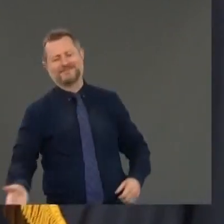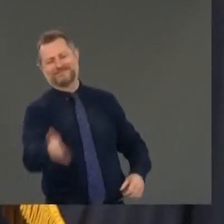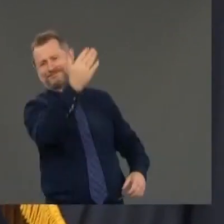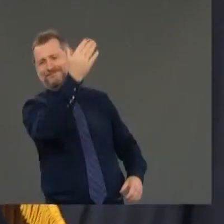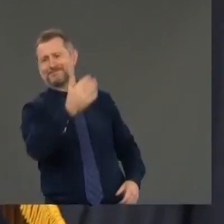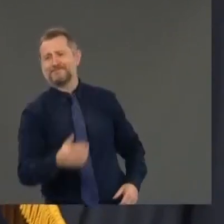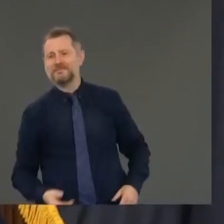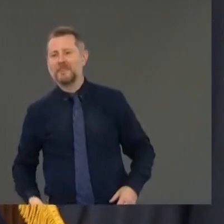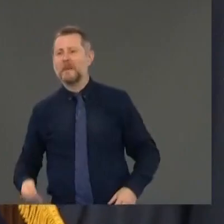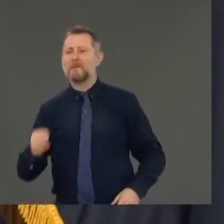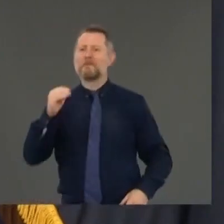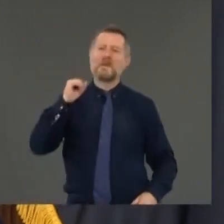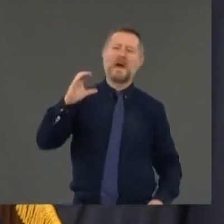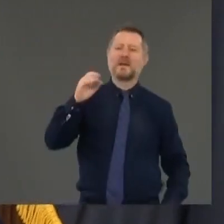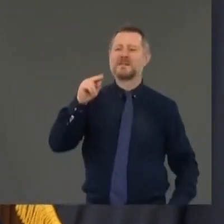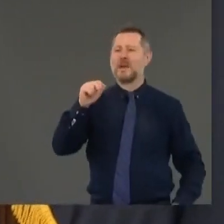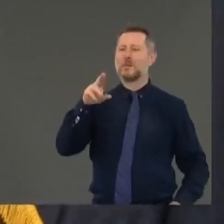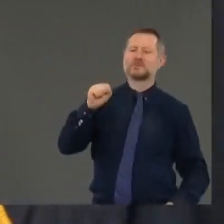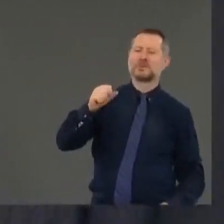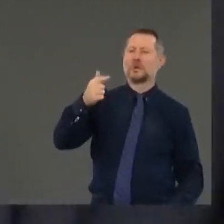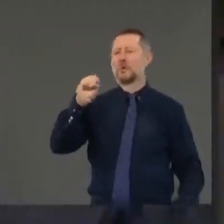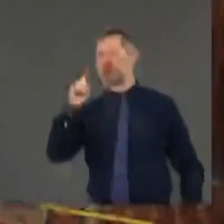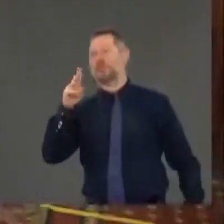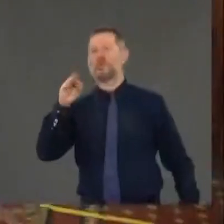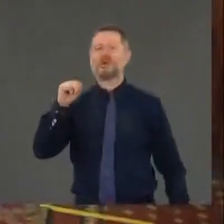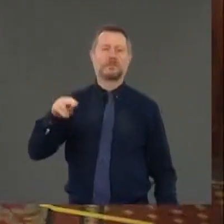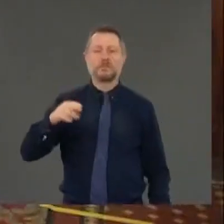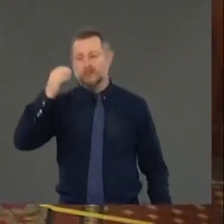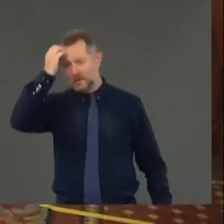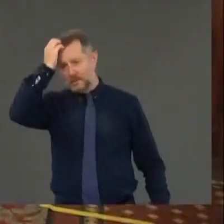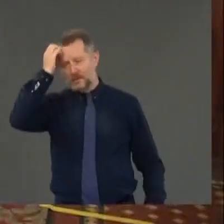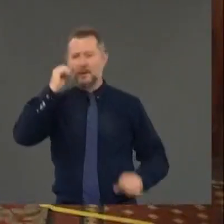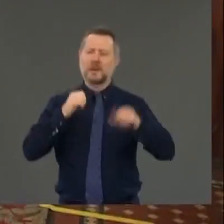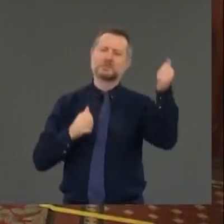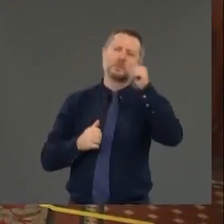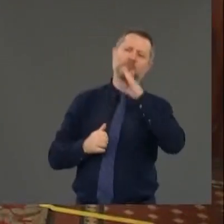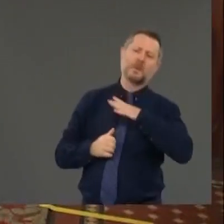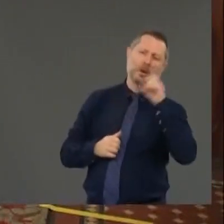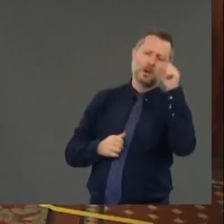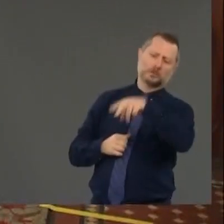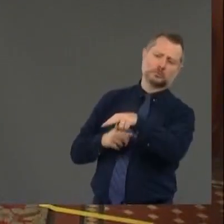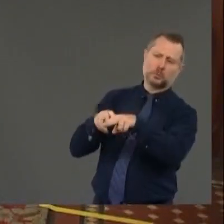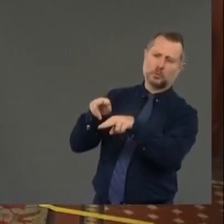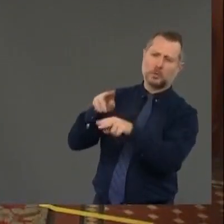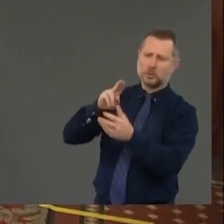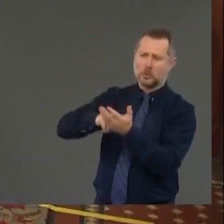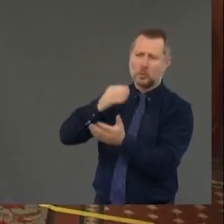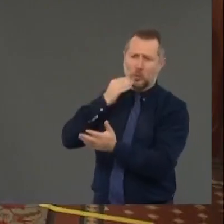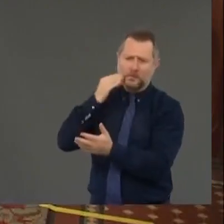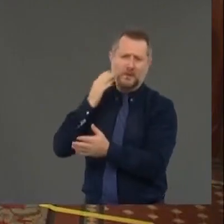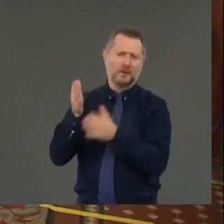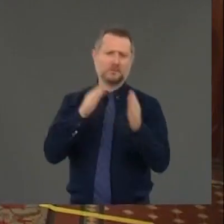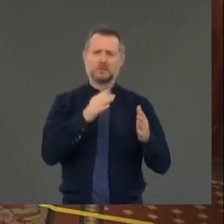YOU CAN EITHER TALK TO HARVARD OR YOU CAN TALK TO PUBLIC HEALTH OFFICIALS.